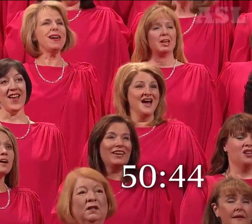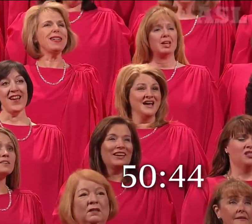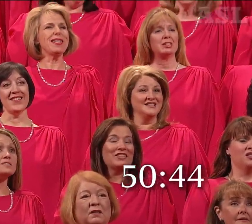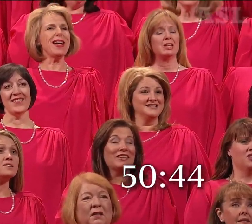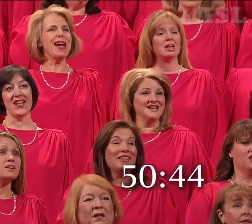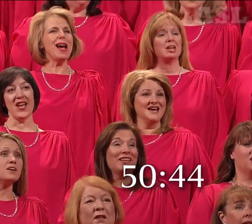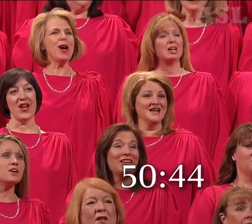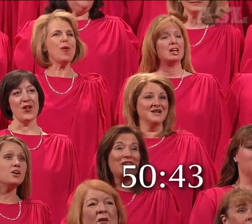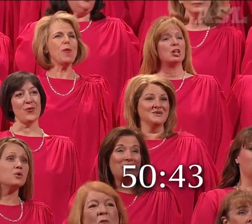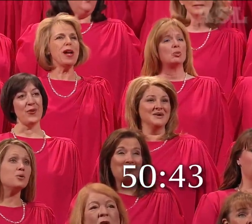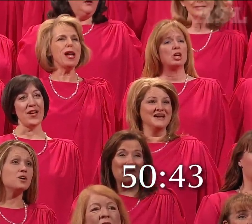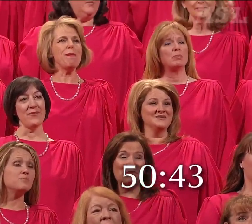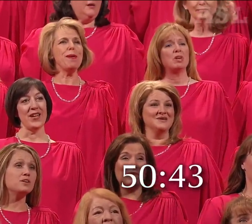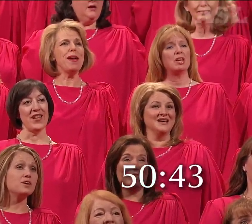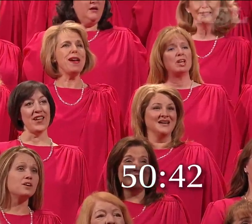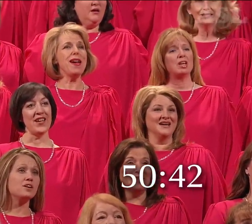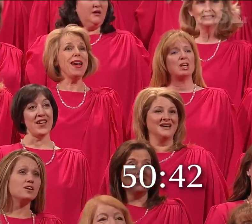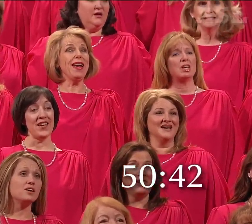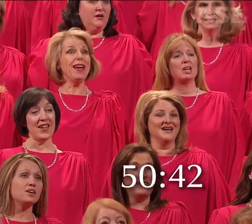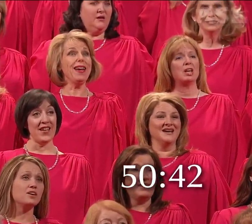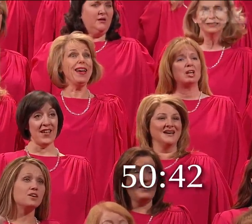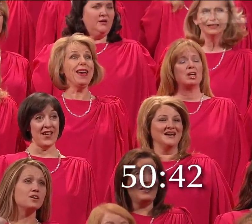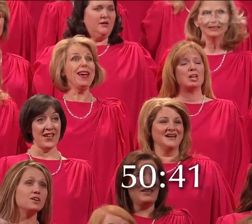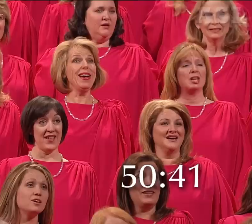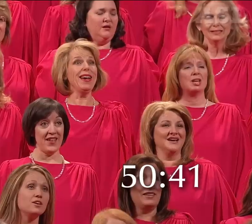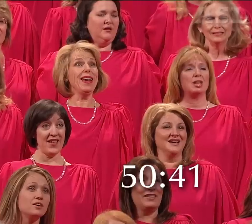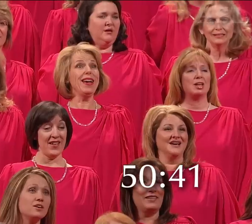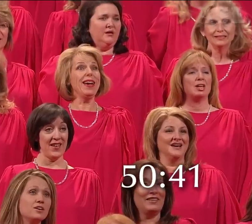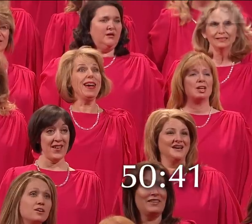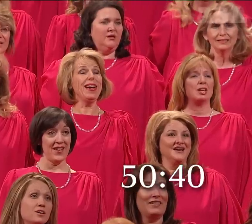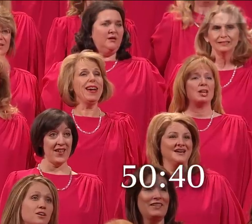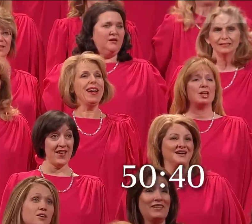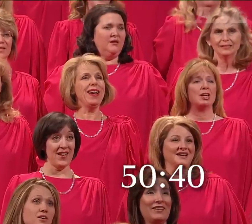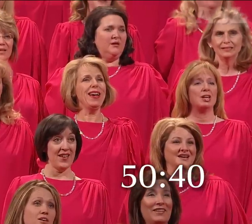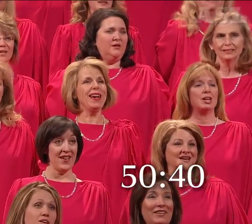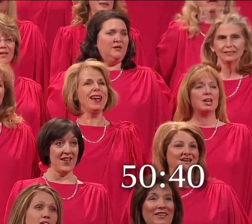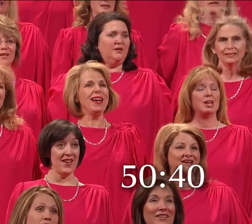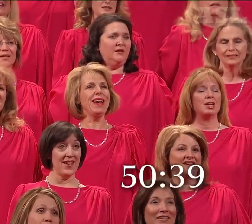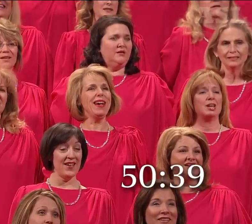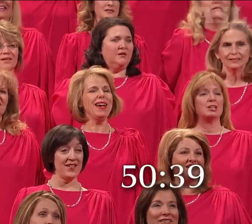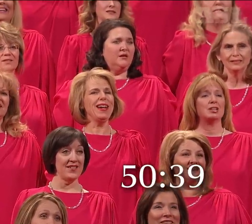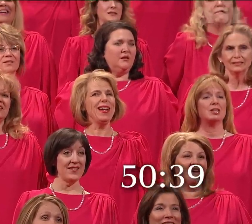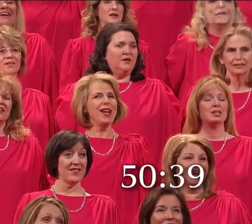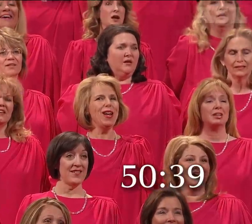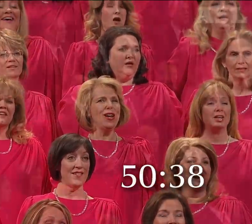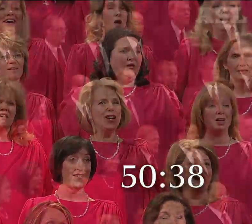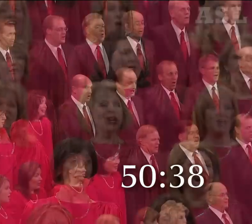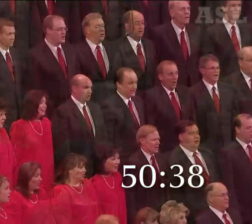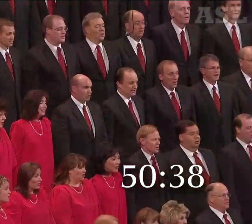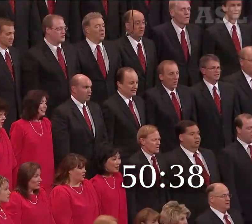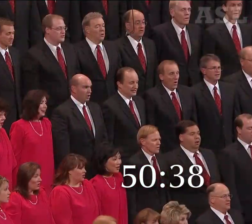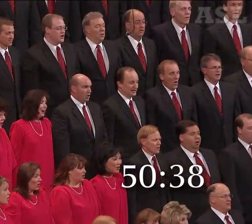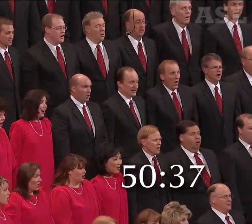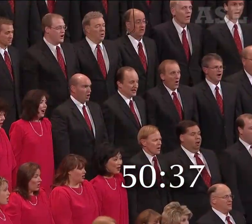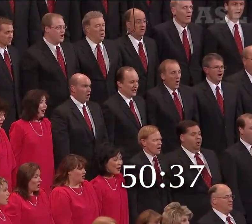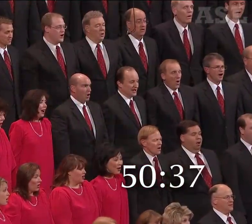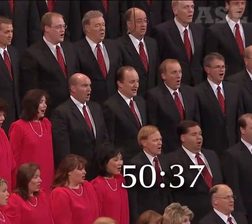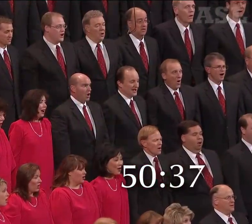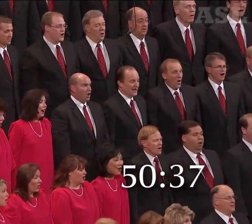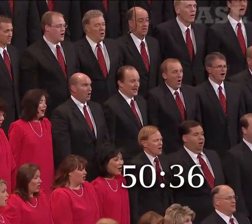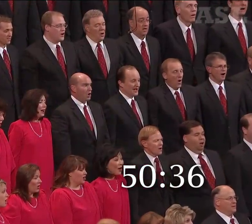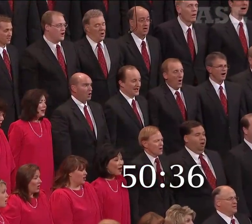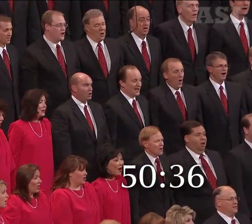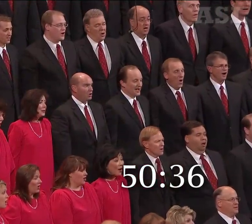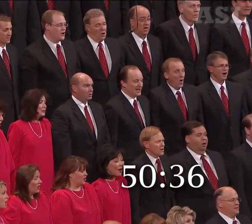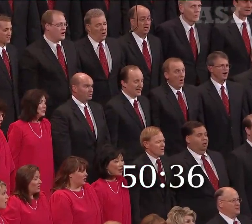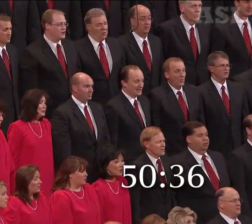CLOSED CAPTION CHANNEL